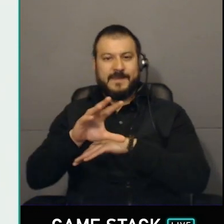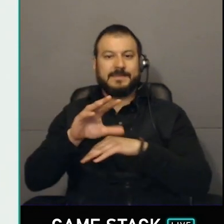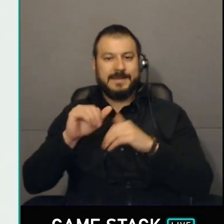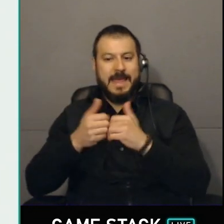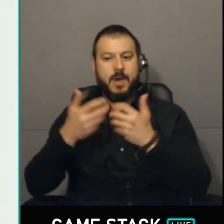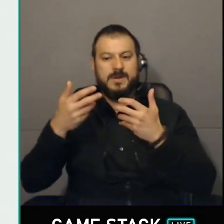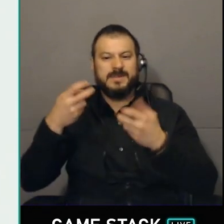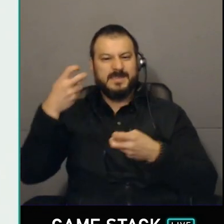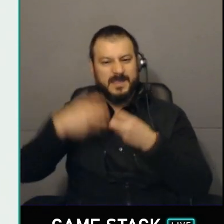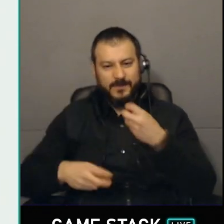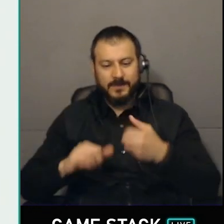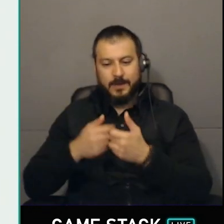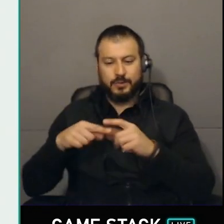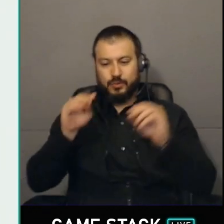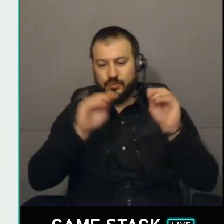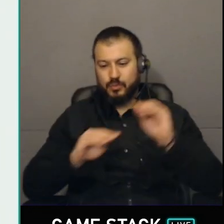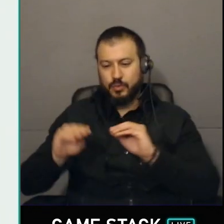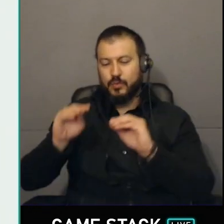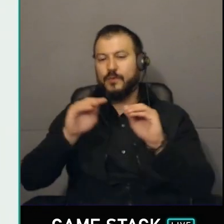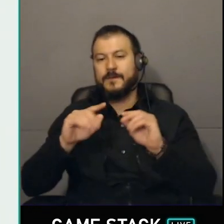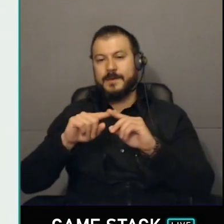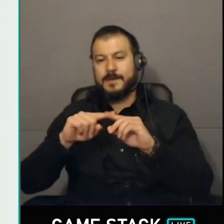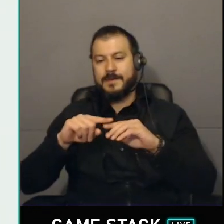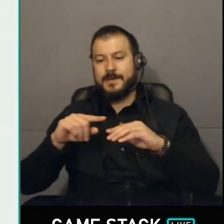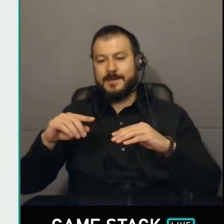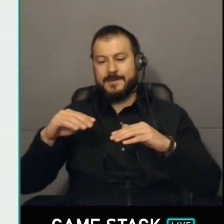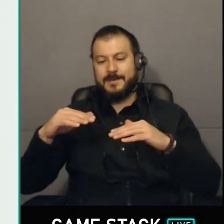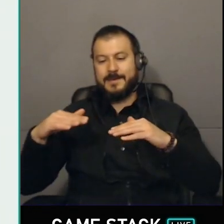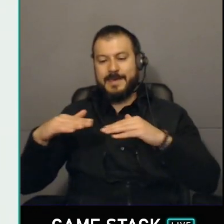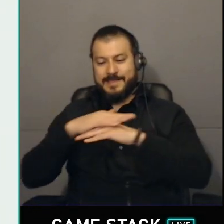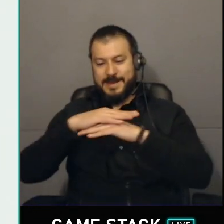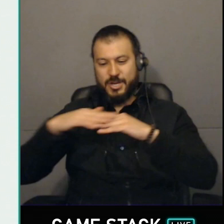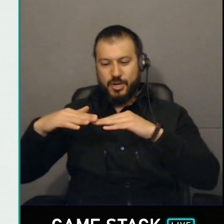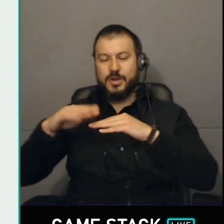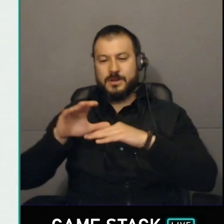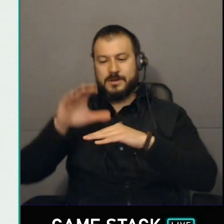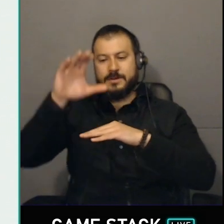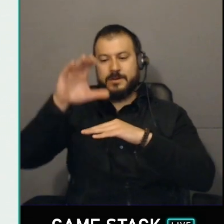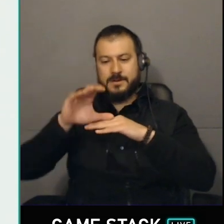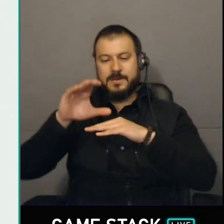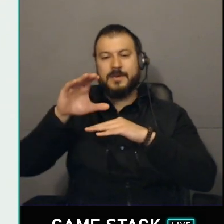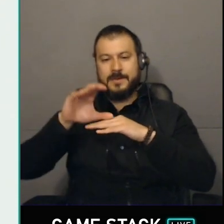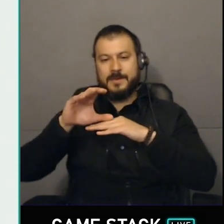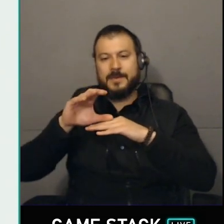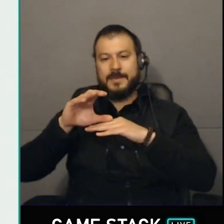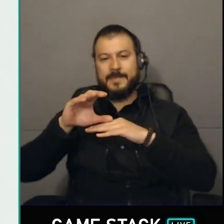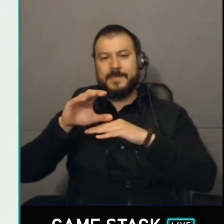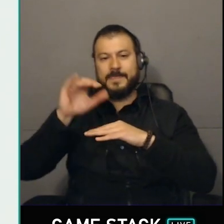the body in a linear fashion, and the inertia is the equivalent of how difficult